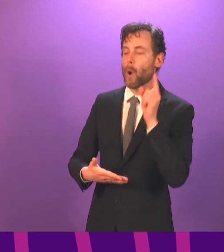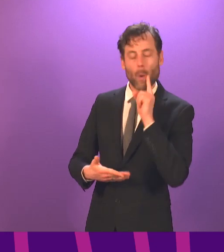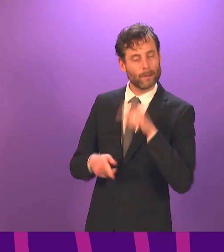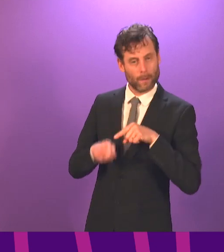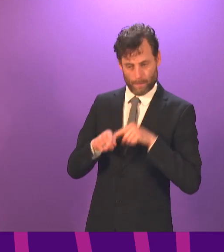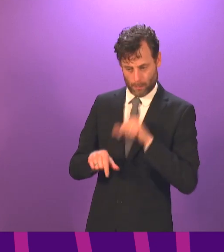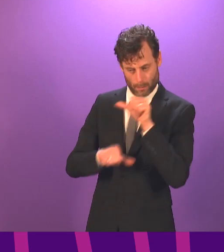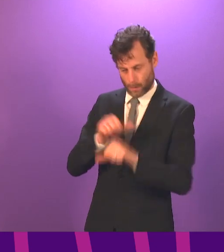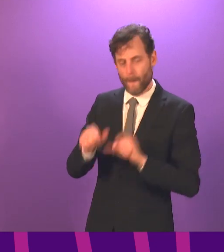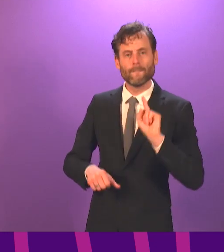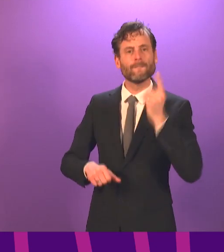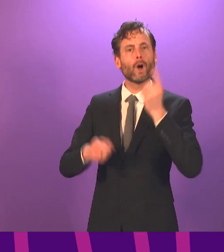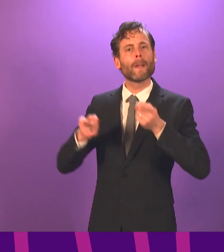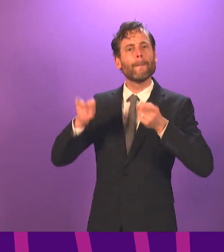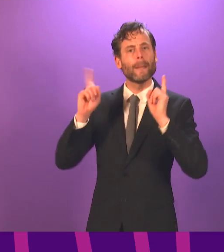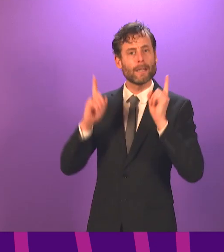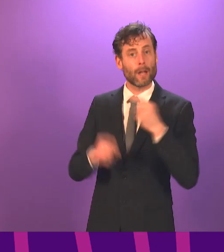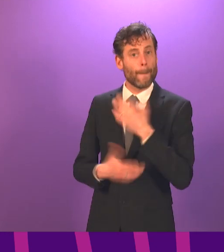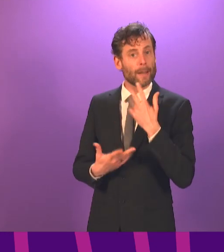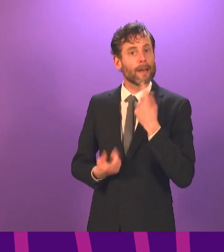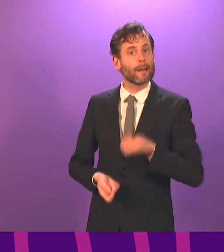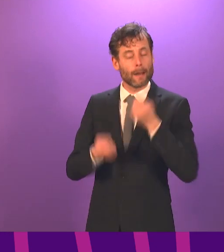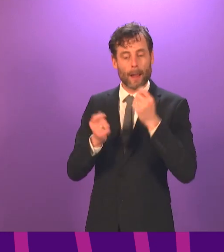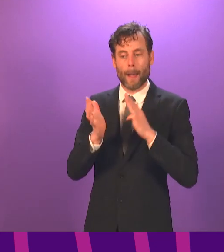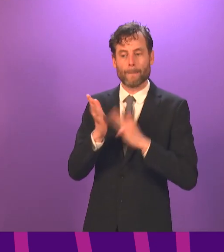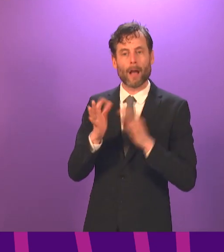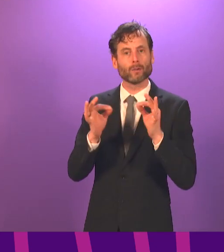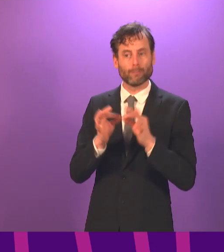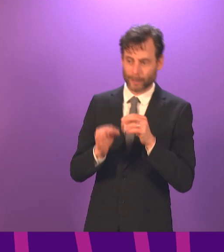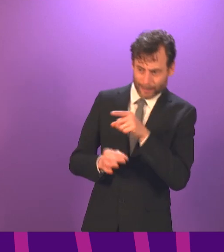touched on the point that Miles Briggs has raised at First Minister’s questions last week, I think,